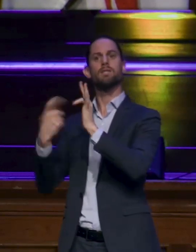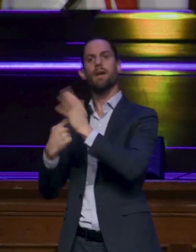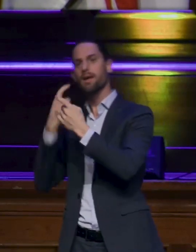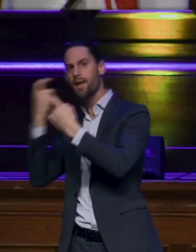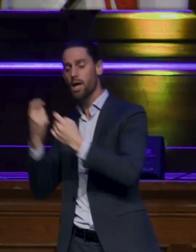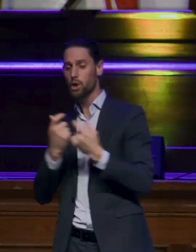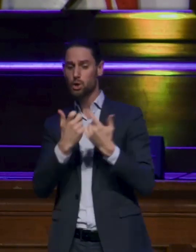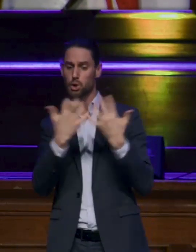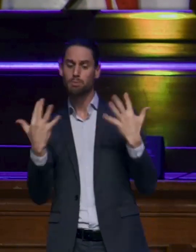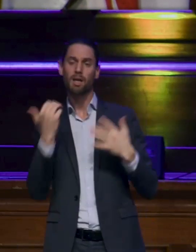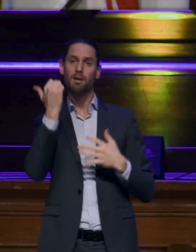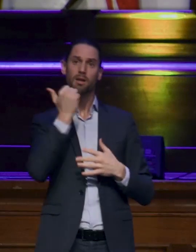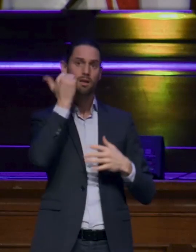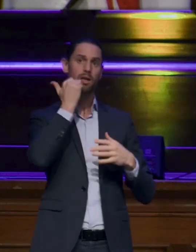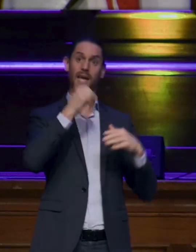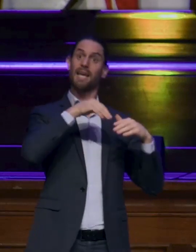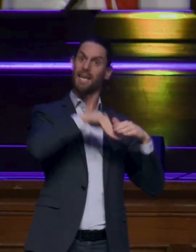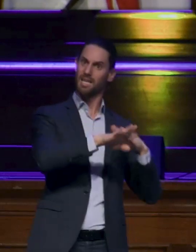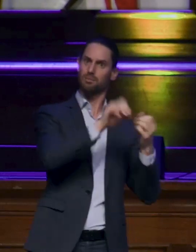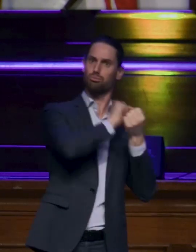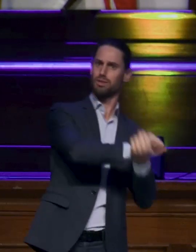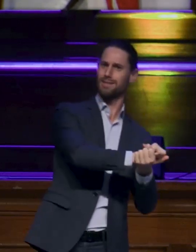deficit approach I know to talk about those things but that really is an